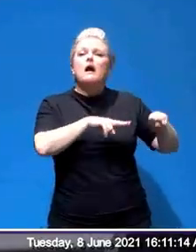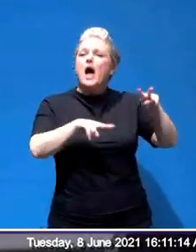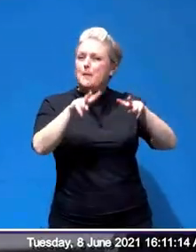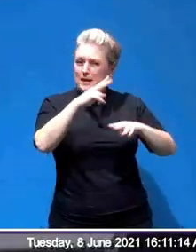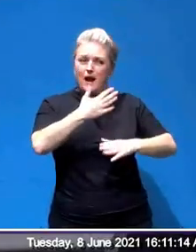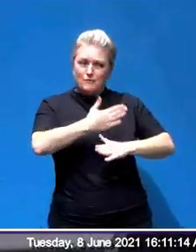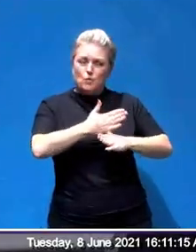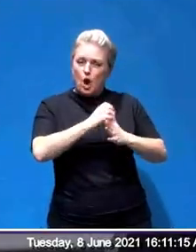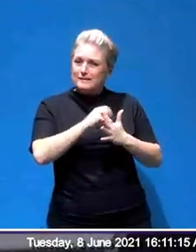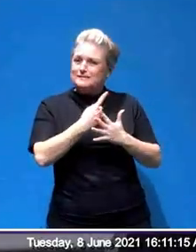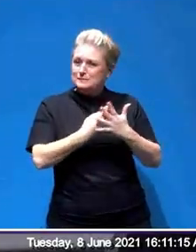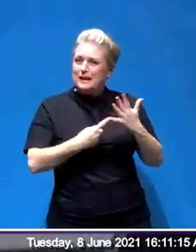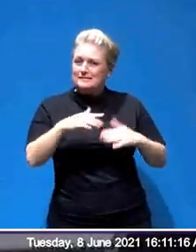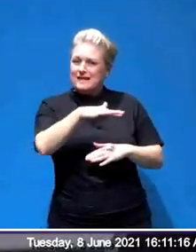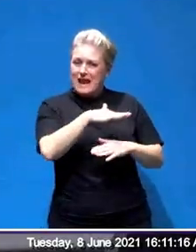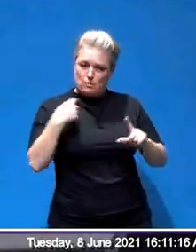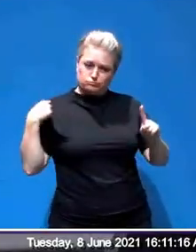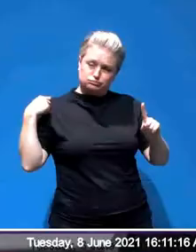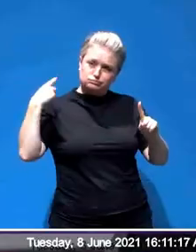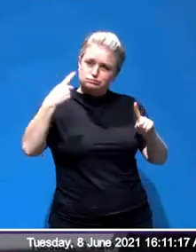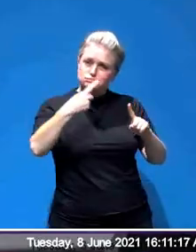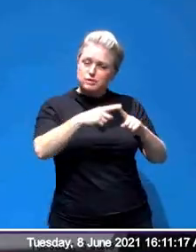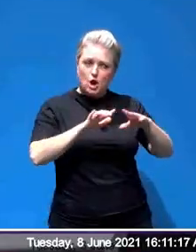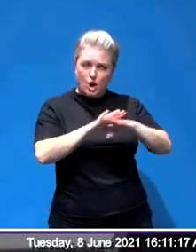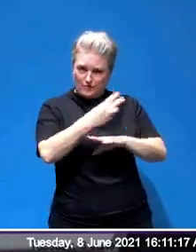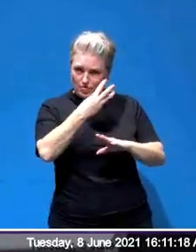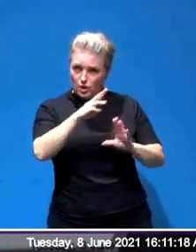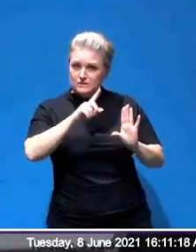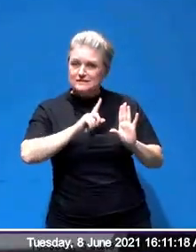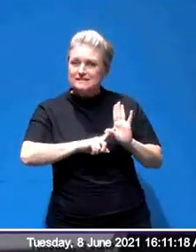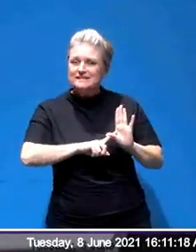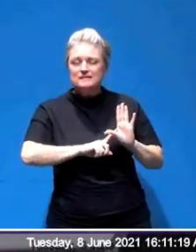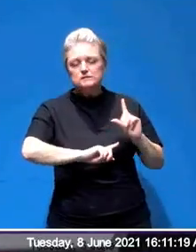I've worked in lots of different aspects and configurations of models, and I